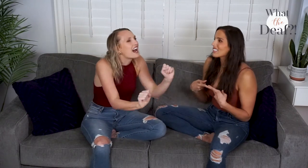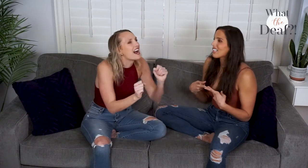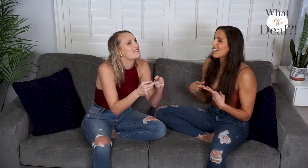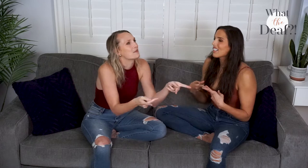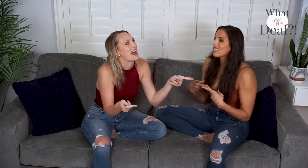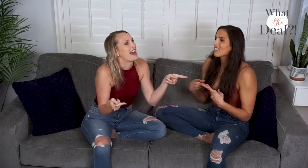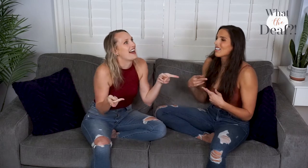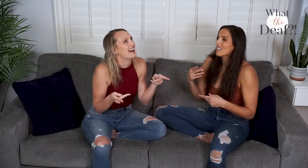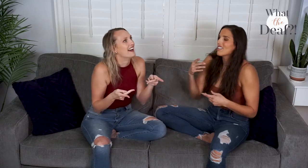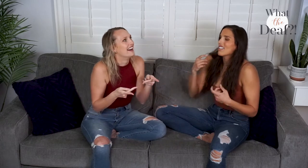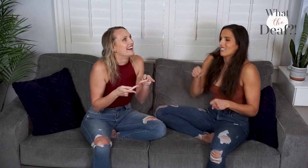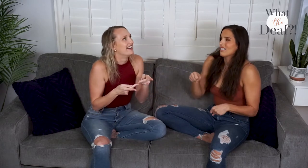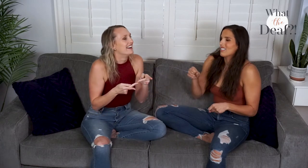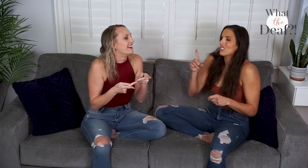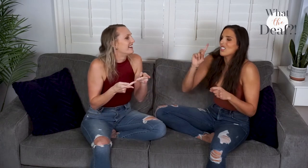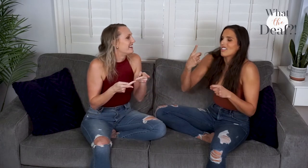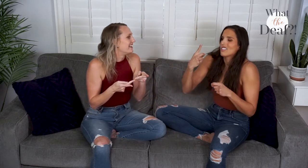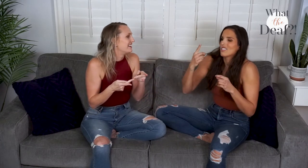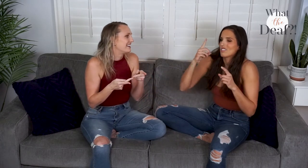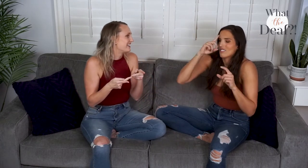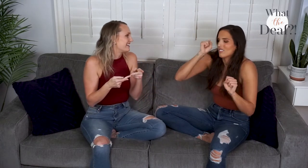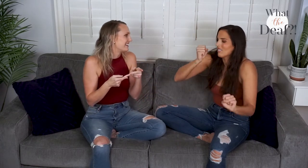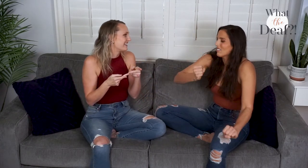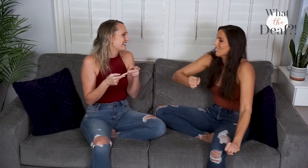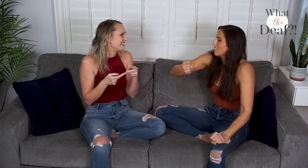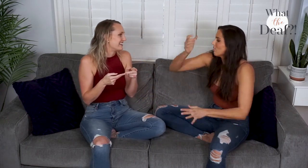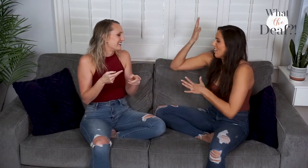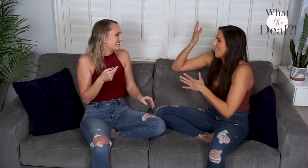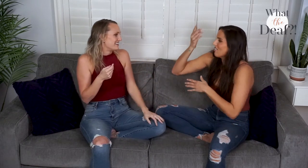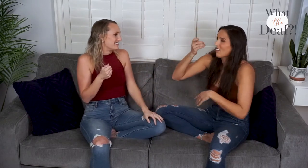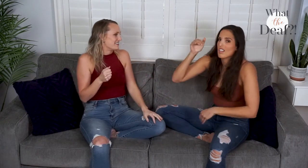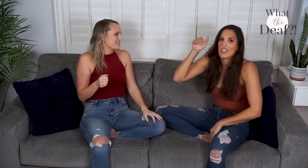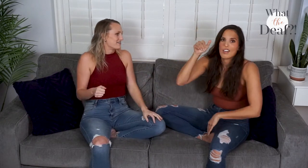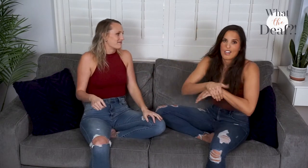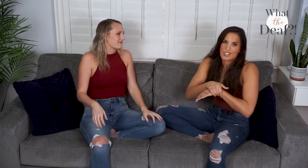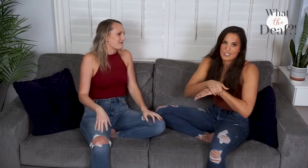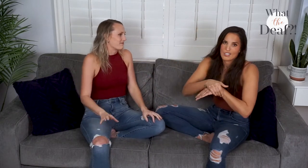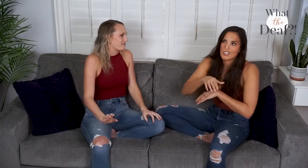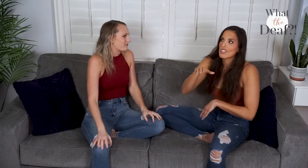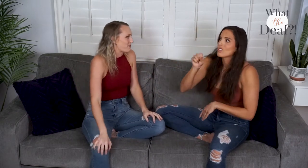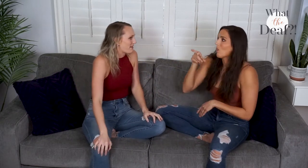Safe place! Back to my place and just forget about the night.